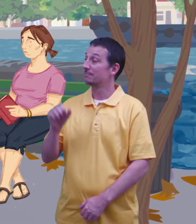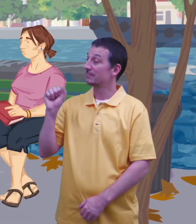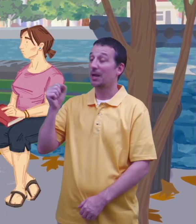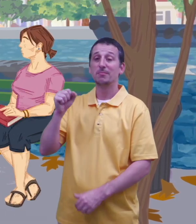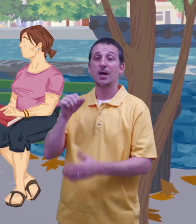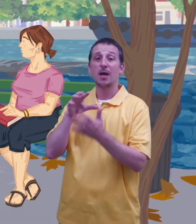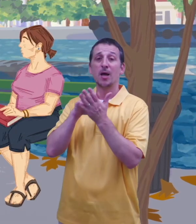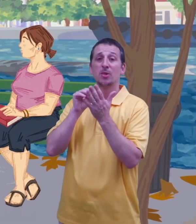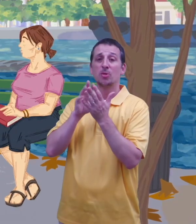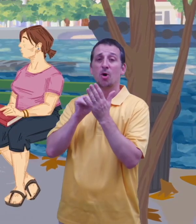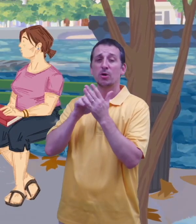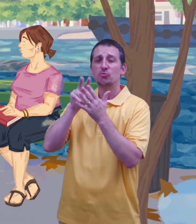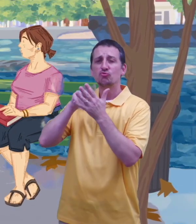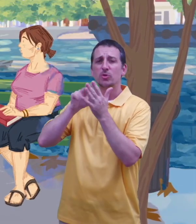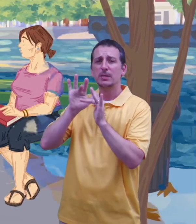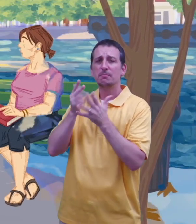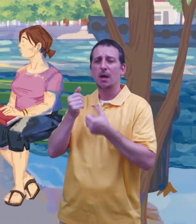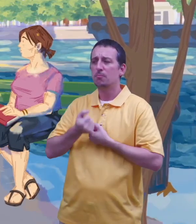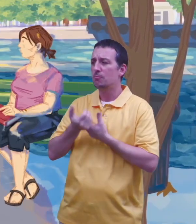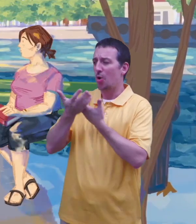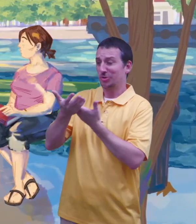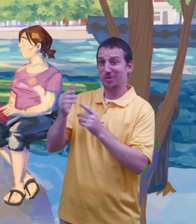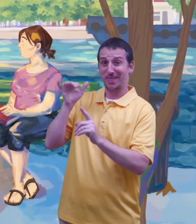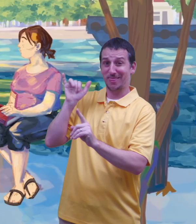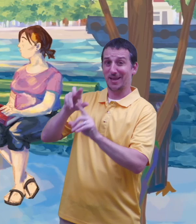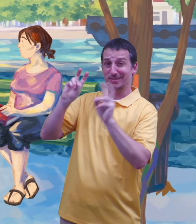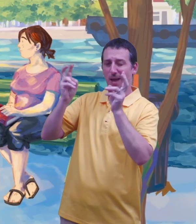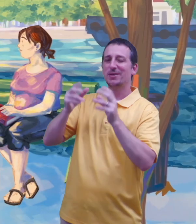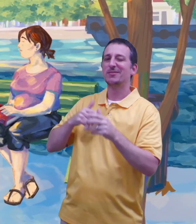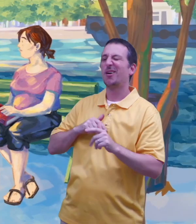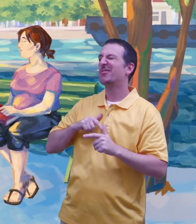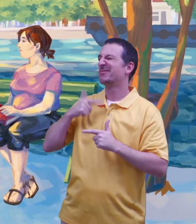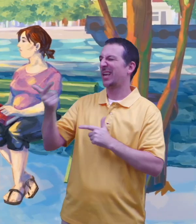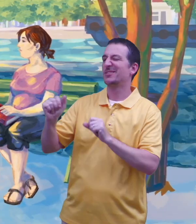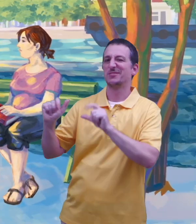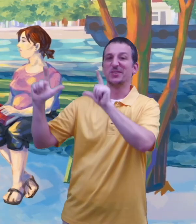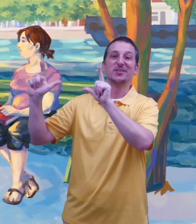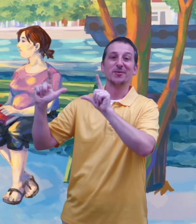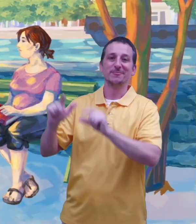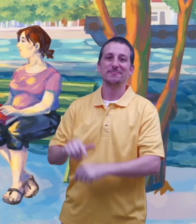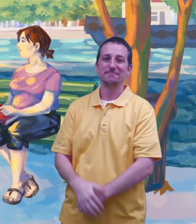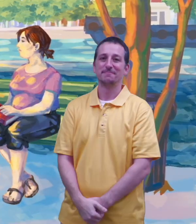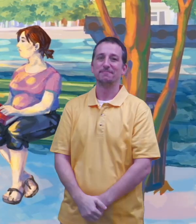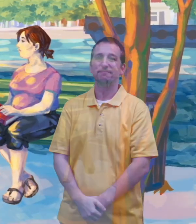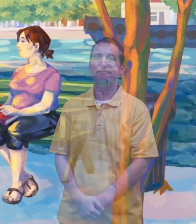And learning to read biblical poetry is what we’ll explore in the next videos.